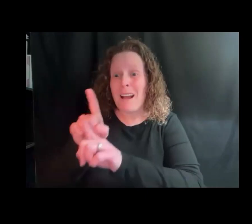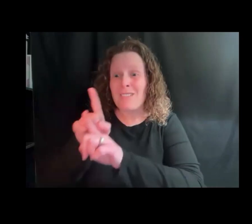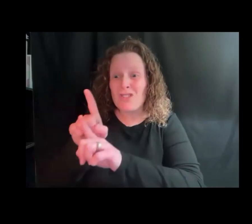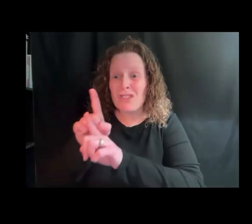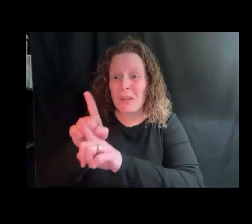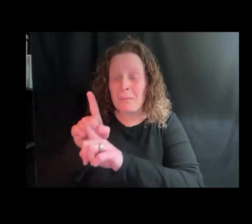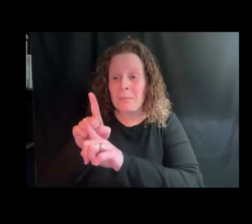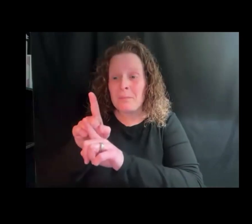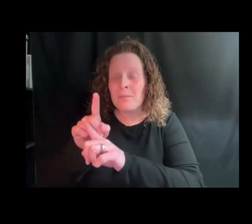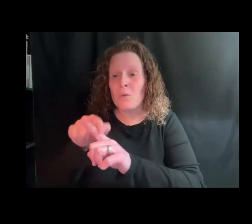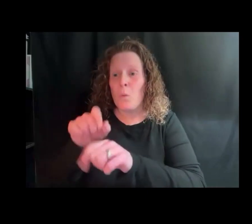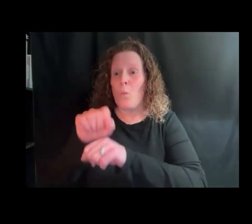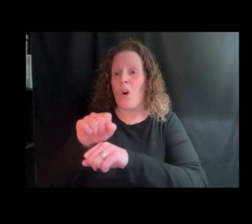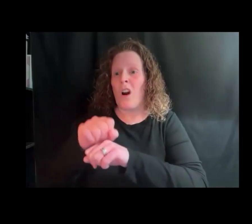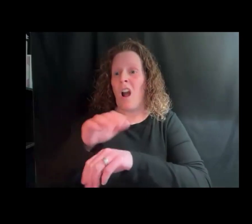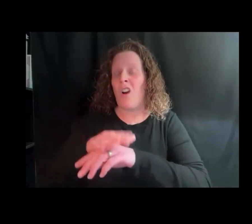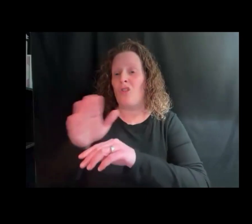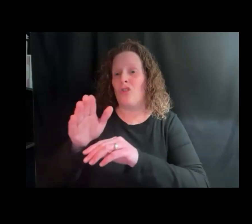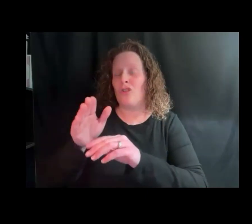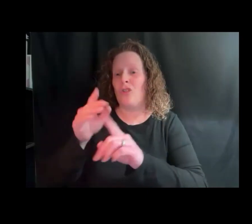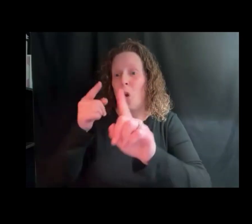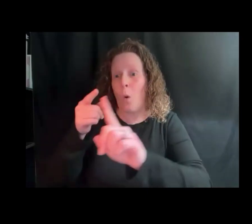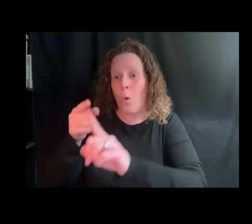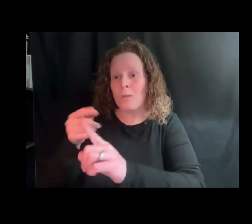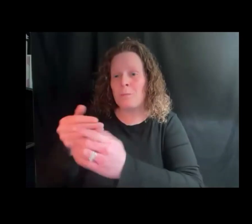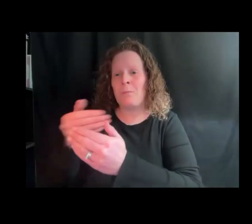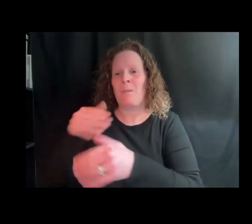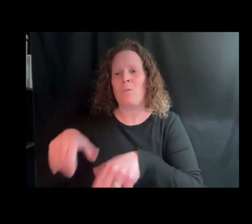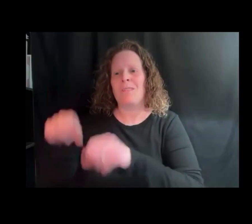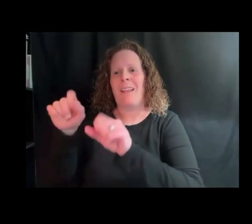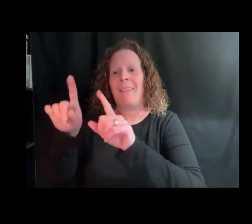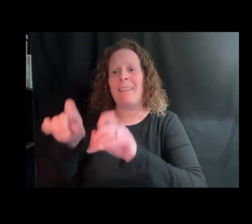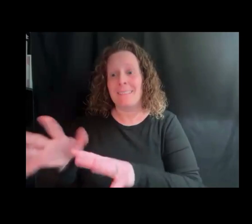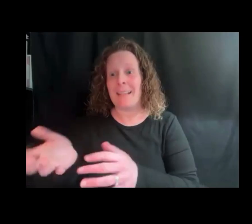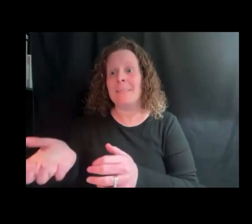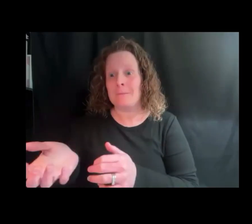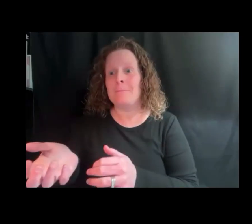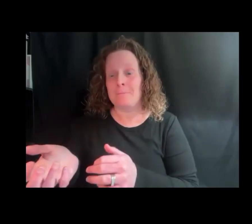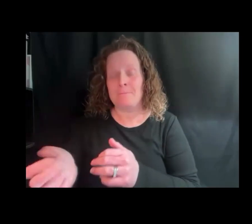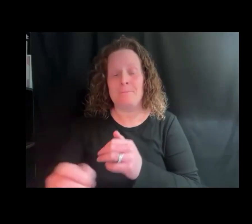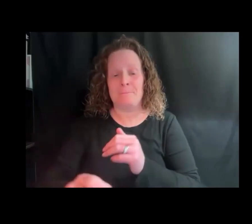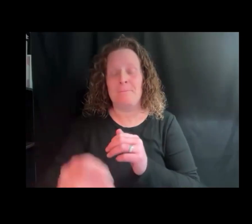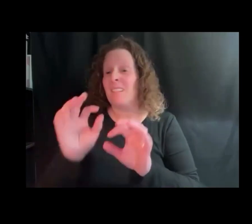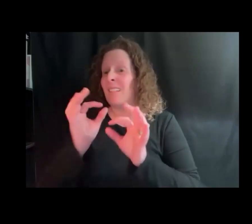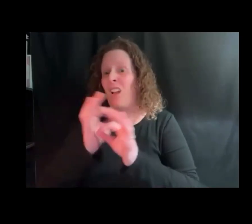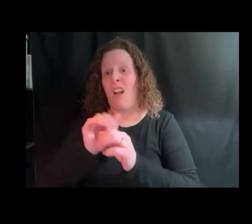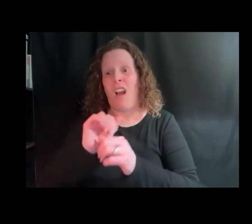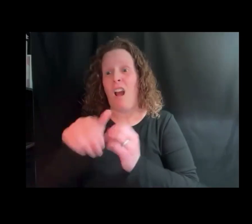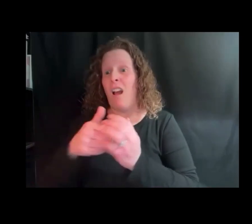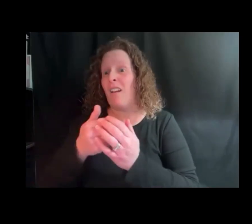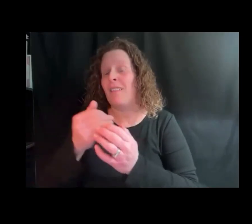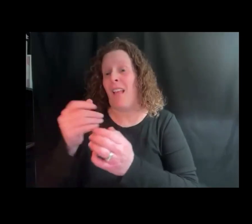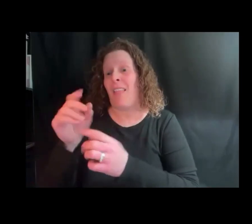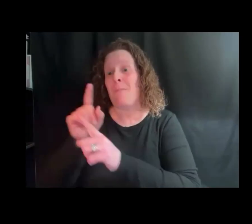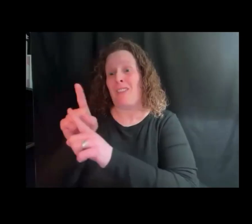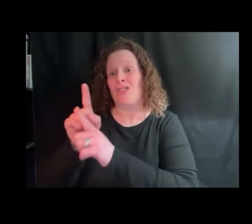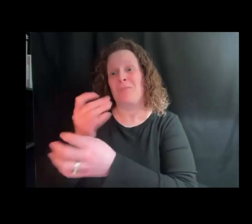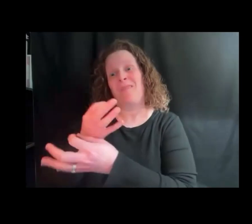And we also offer mentorships which will help you work on your goals before you take that test.